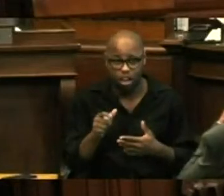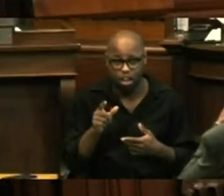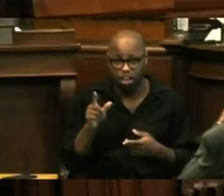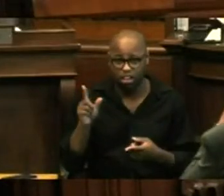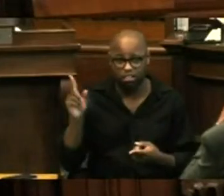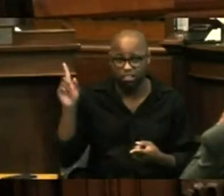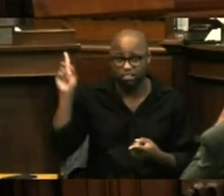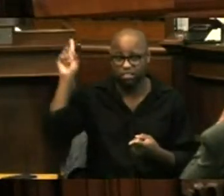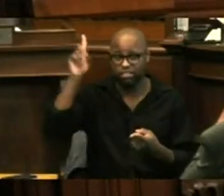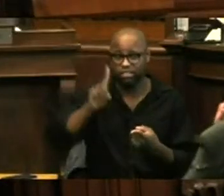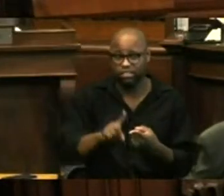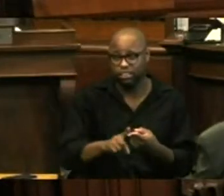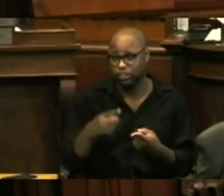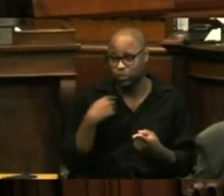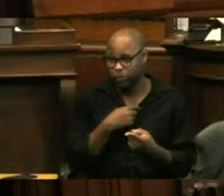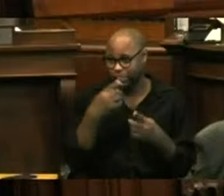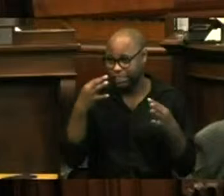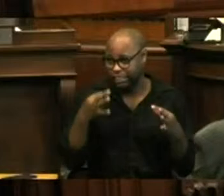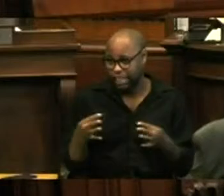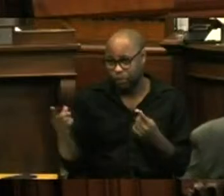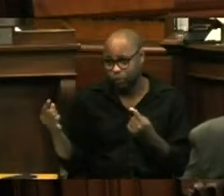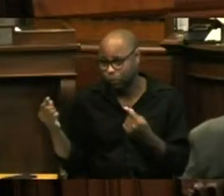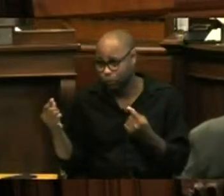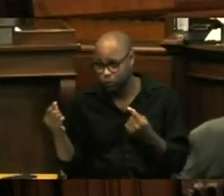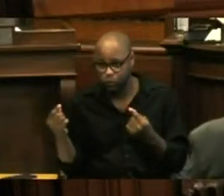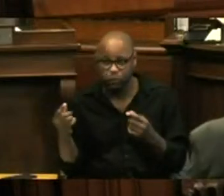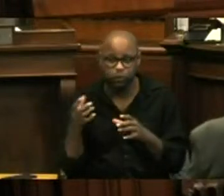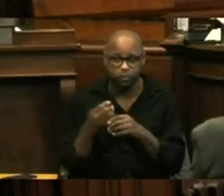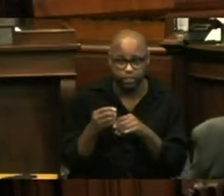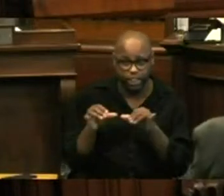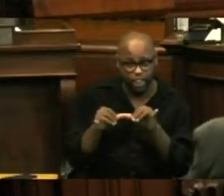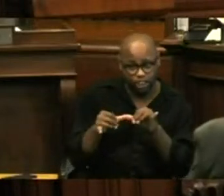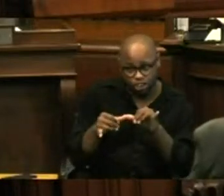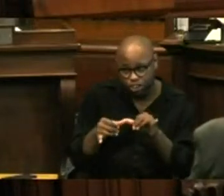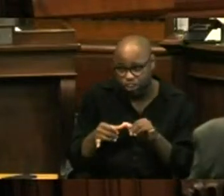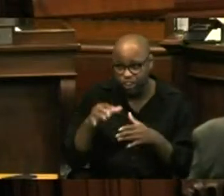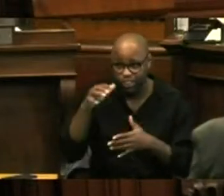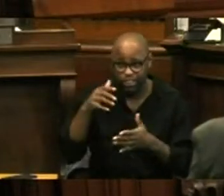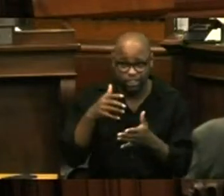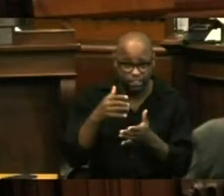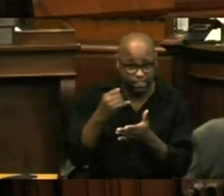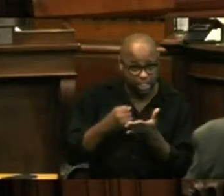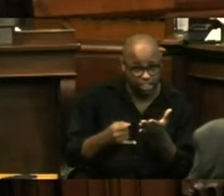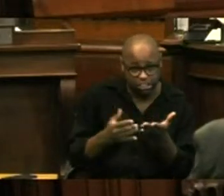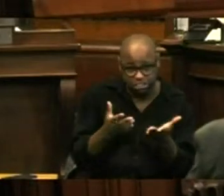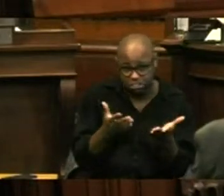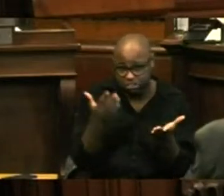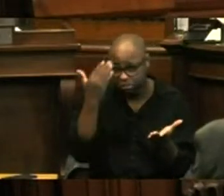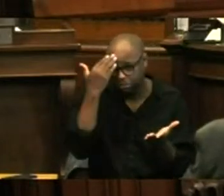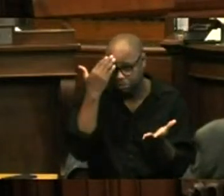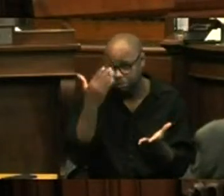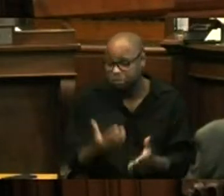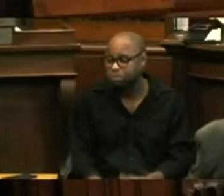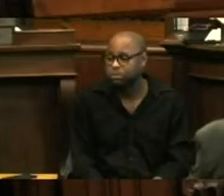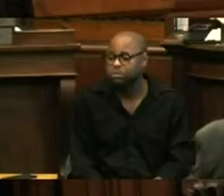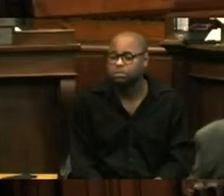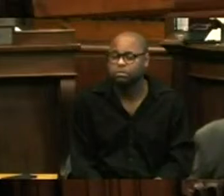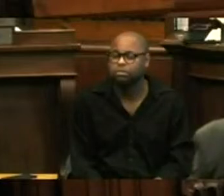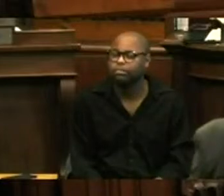would be the most expensive option or not? Until it's really we decide what to do and we